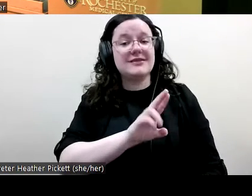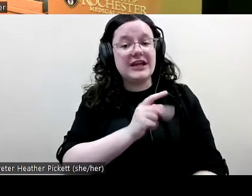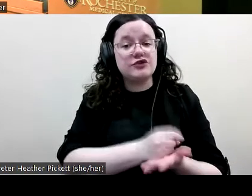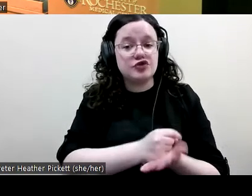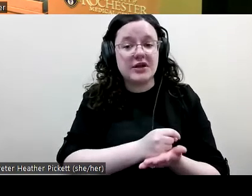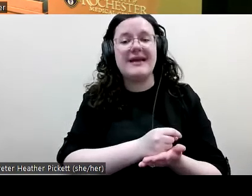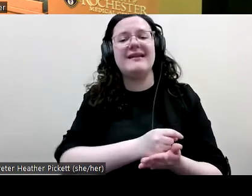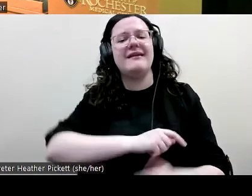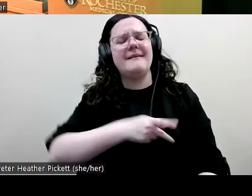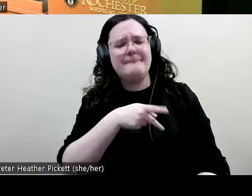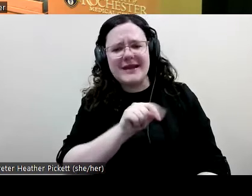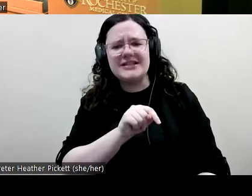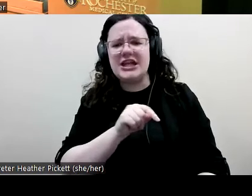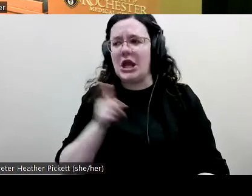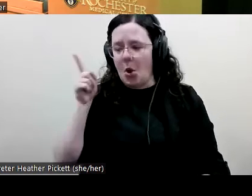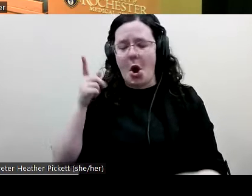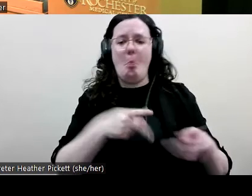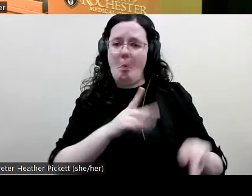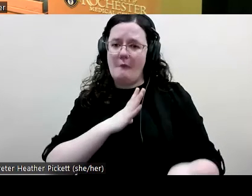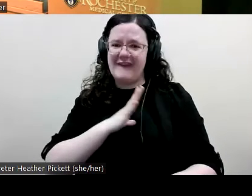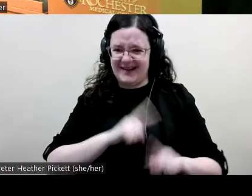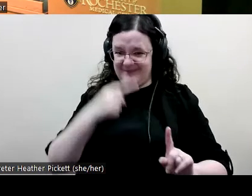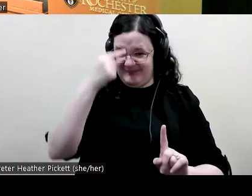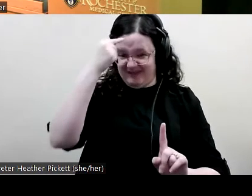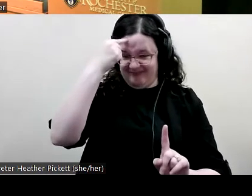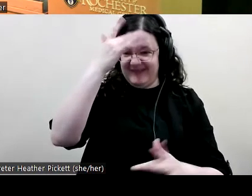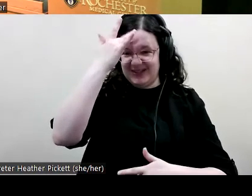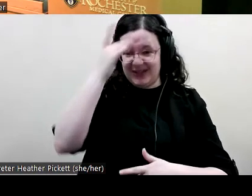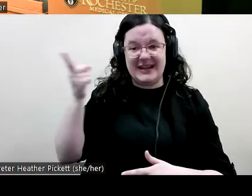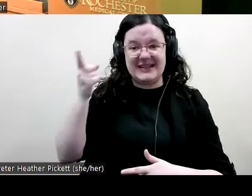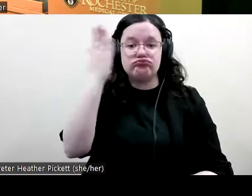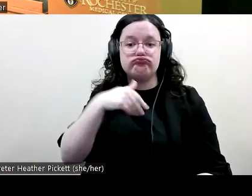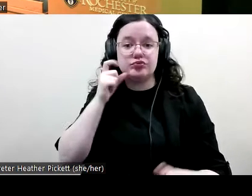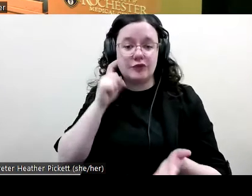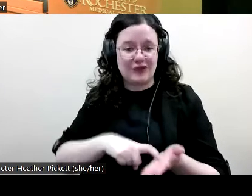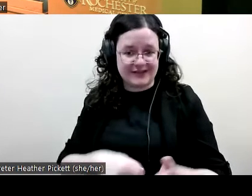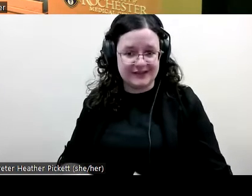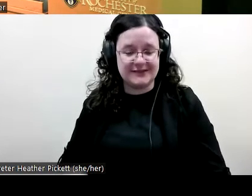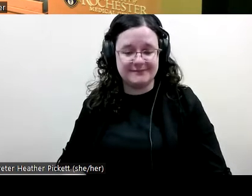also make them feel more isolated and not able to actually take care of their family member the one